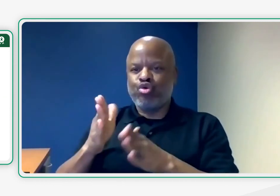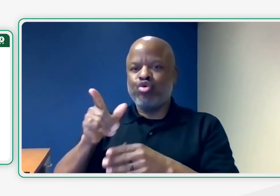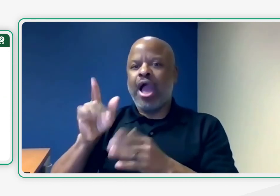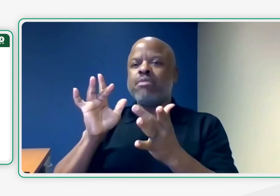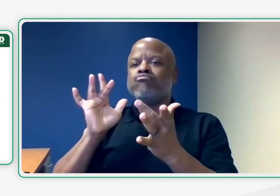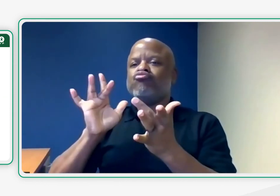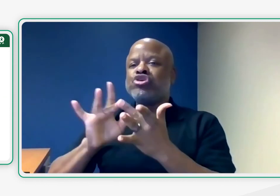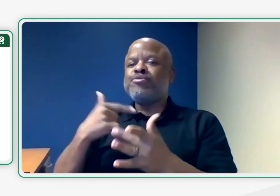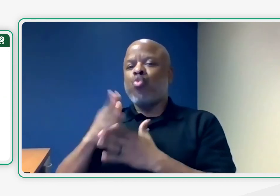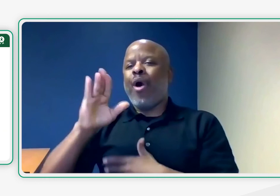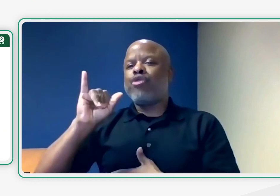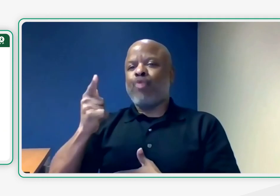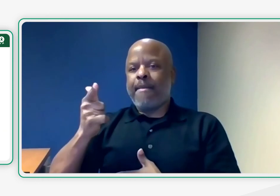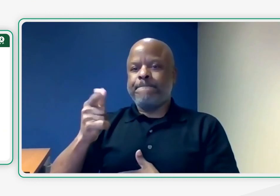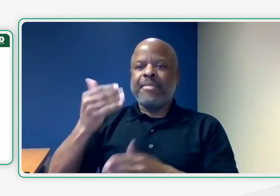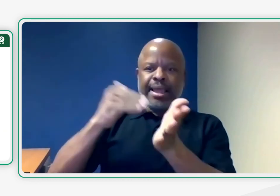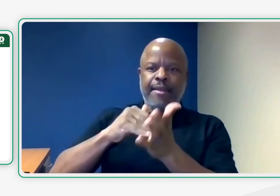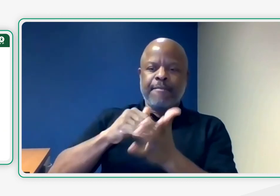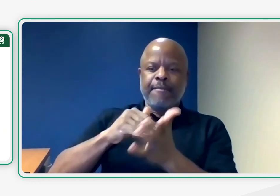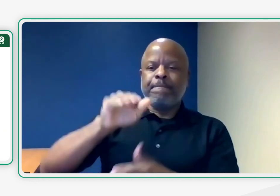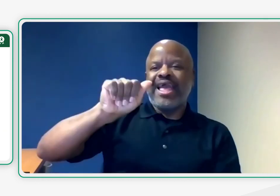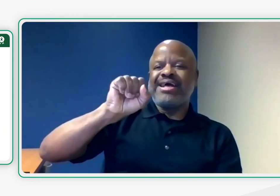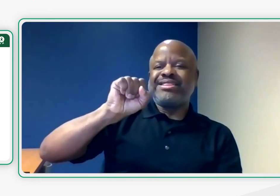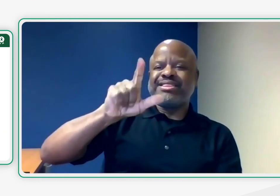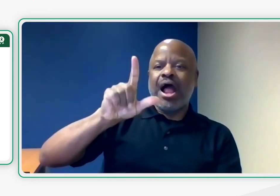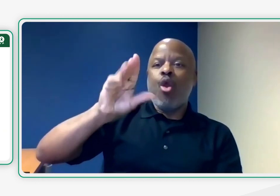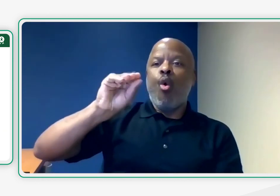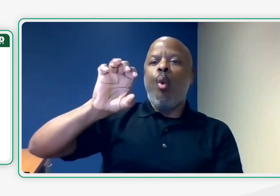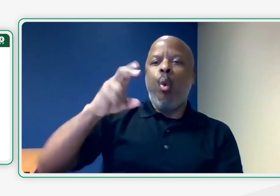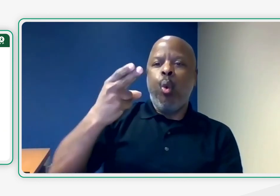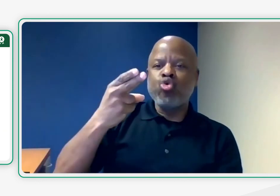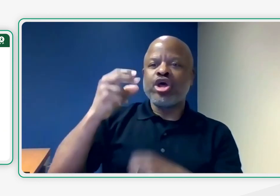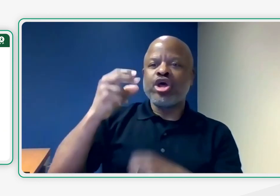to change it. I noticed that there is a mistake there. It should be @aslcoachstrategypartners.